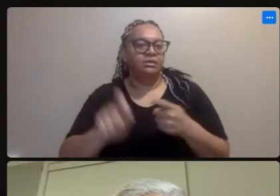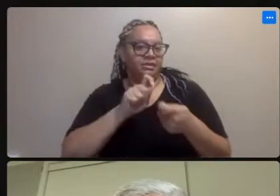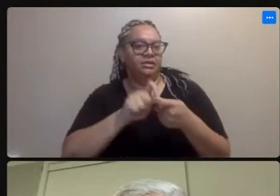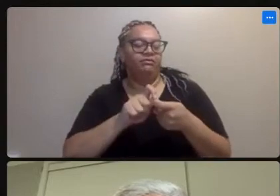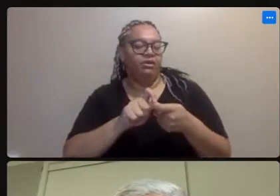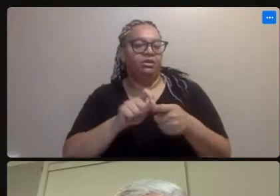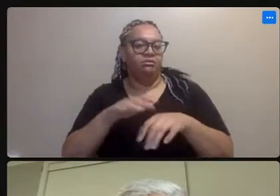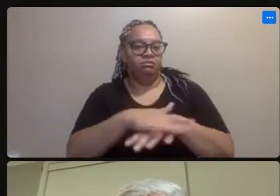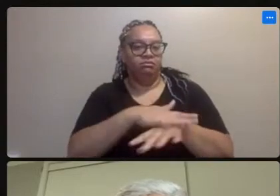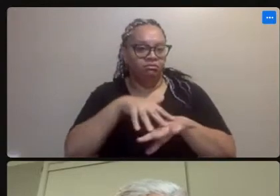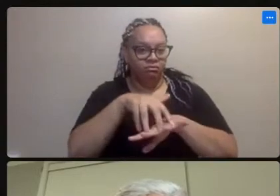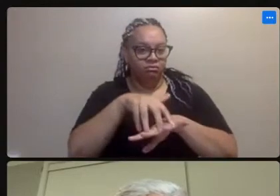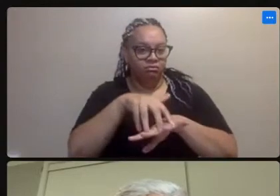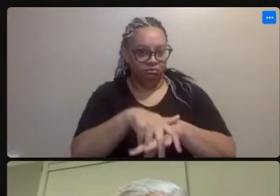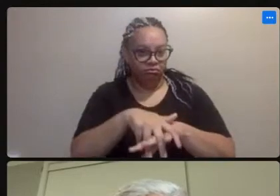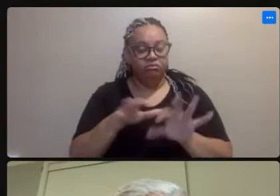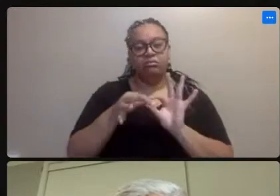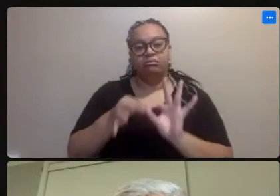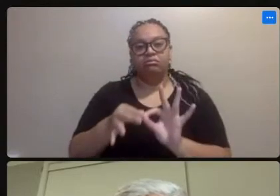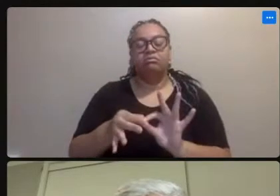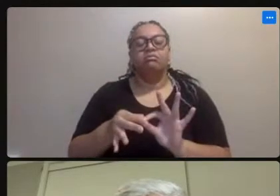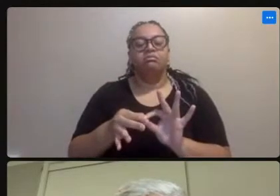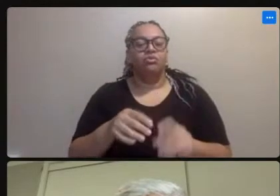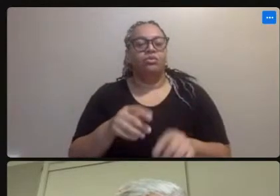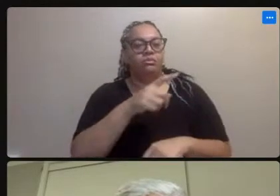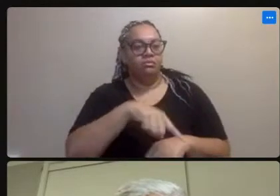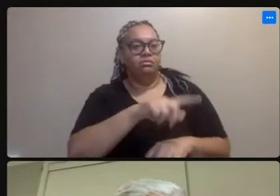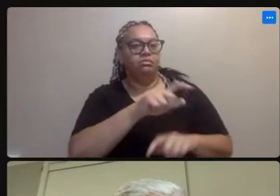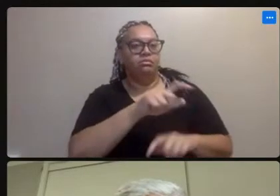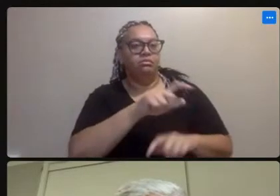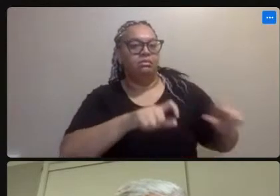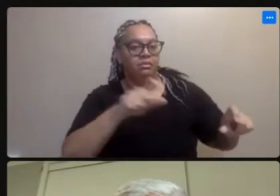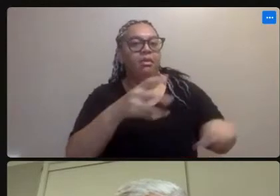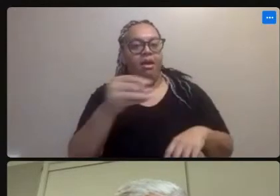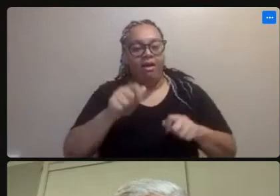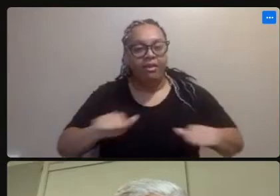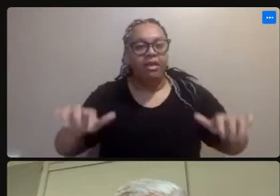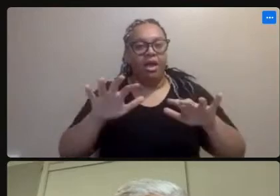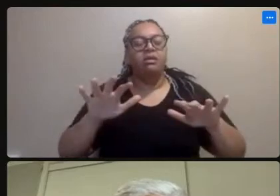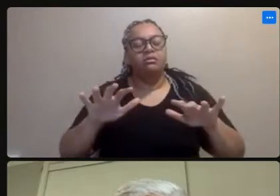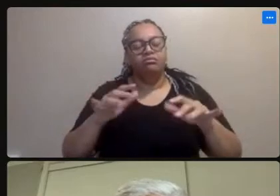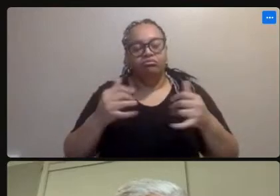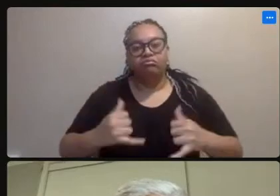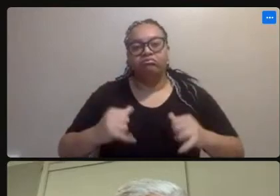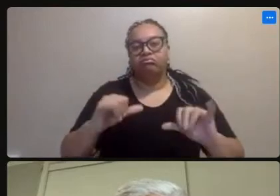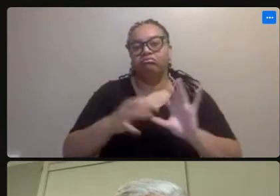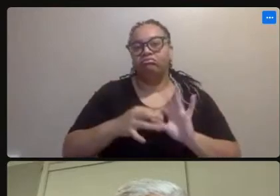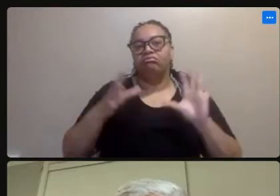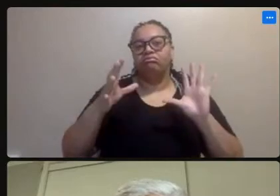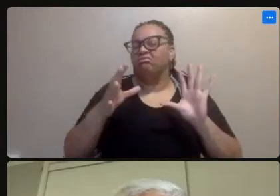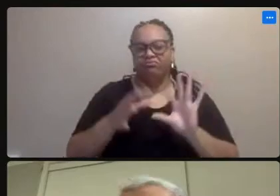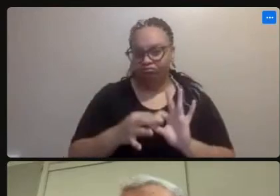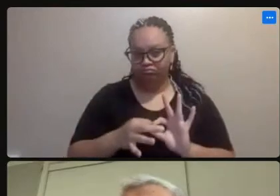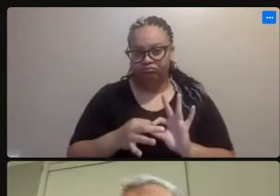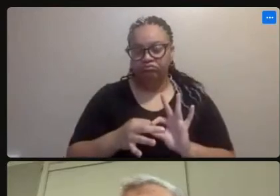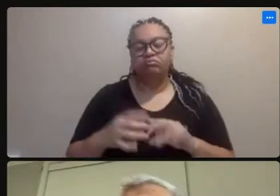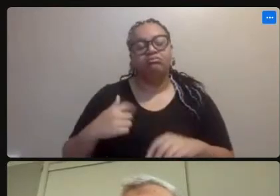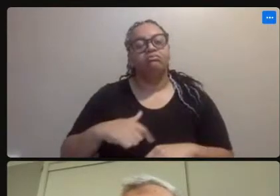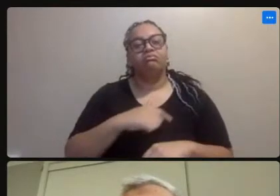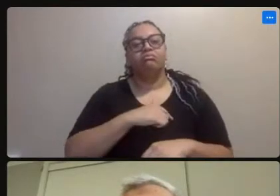THE GRAND RON AND THE CONFEDERATED TRIBES OF THIS SELECT INDIANS.